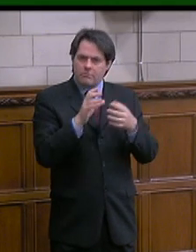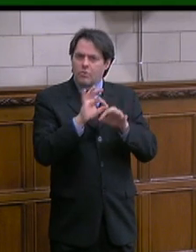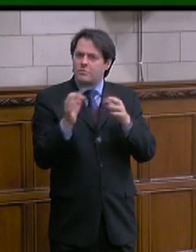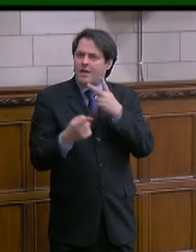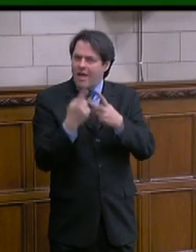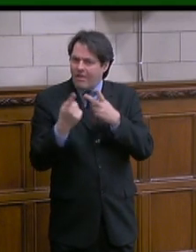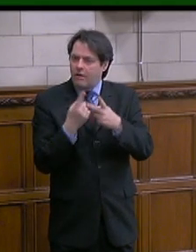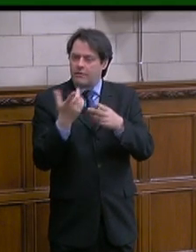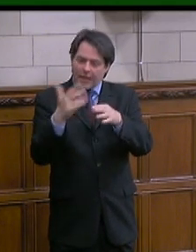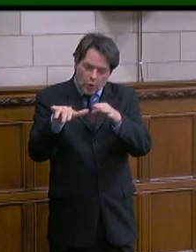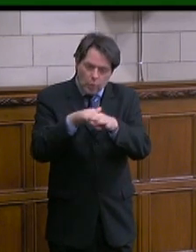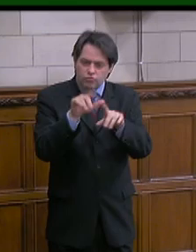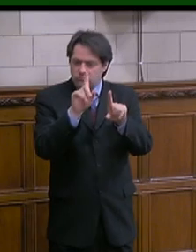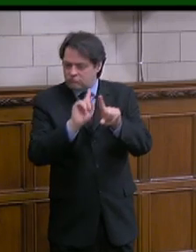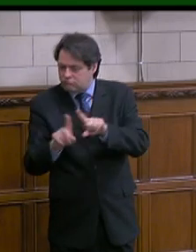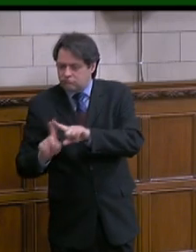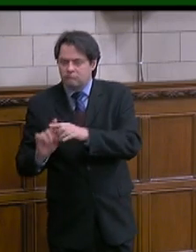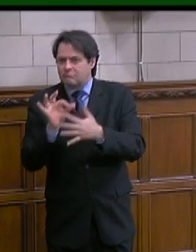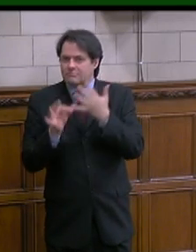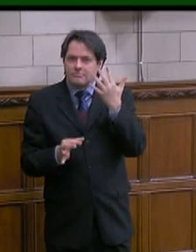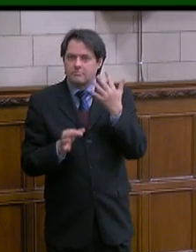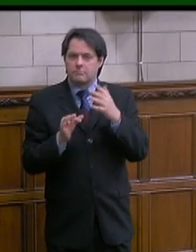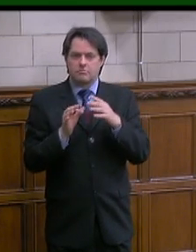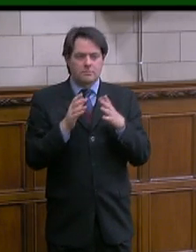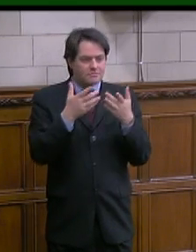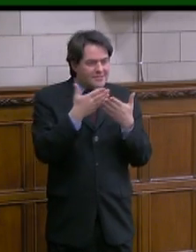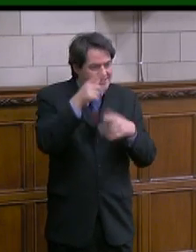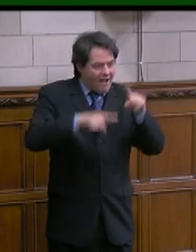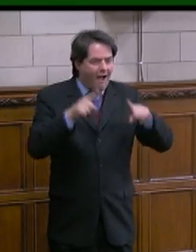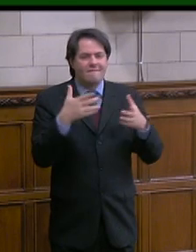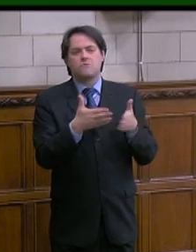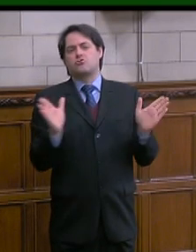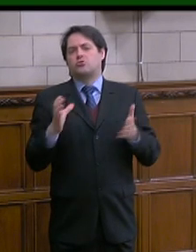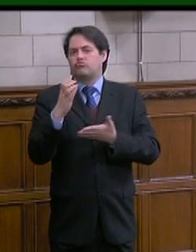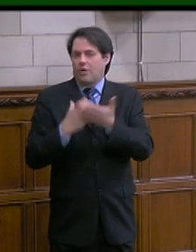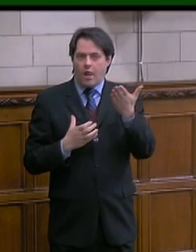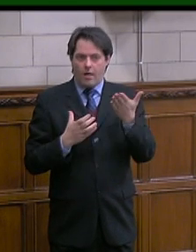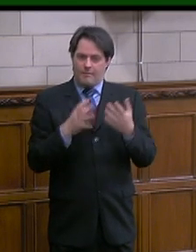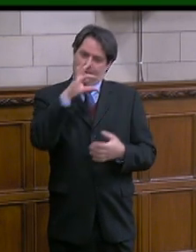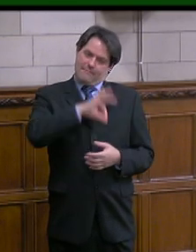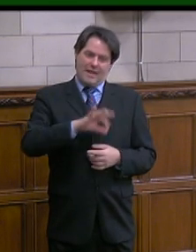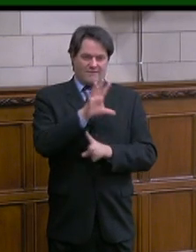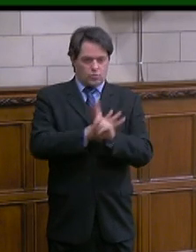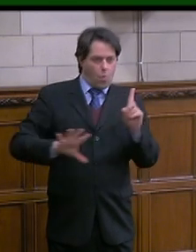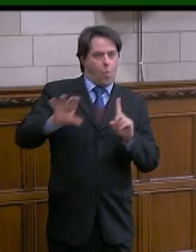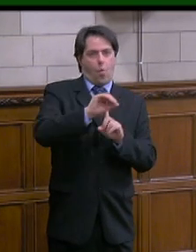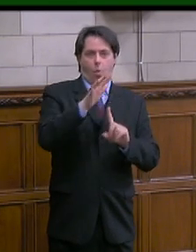than inclusion and providing a diverse curriculum that benefits our entire society.